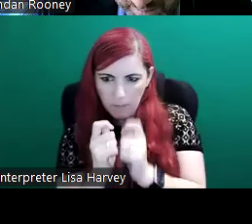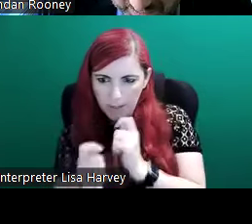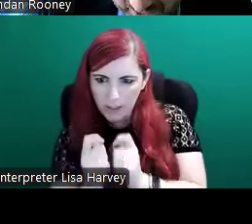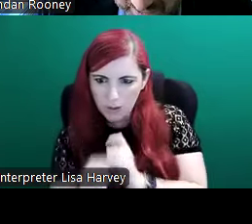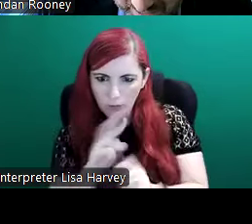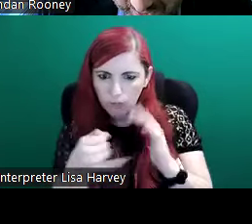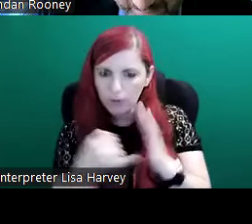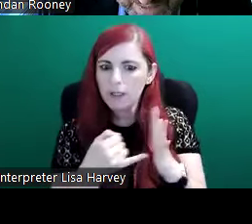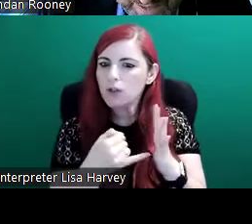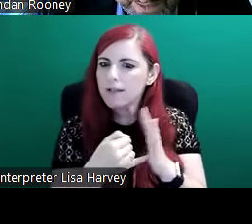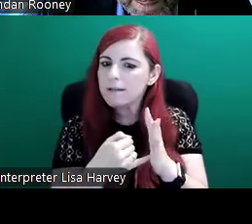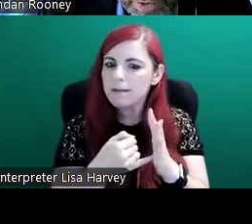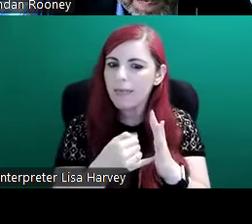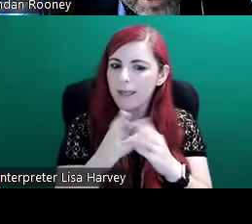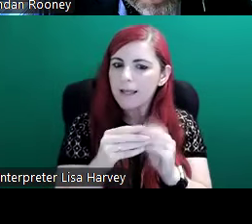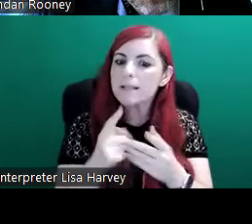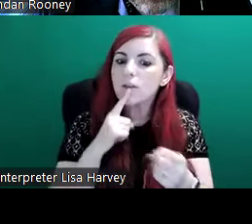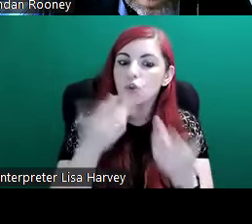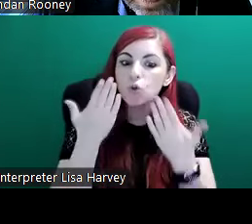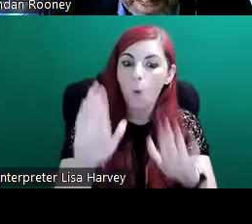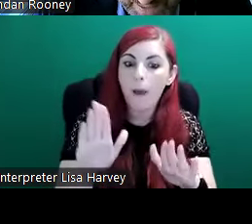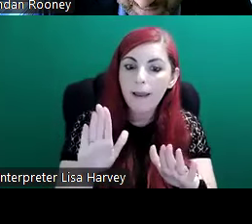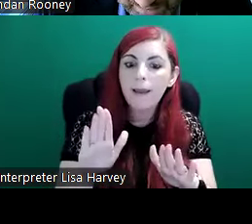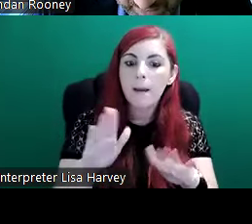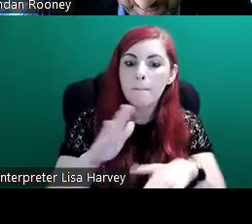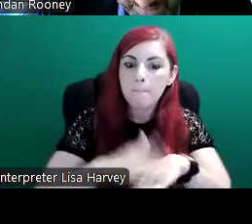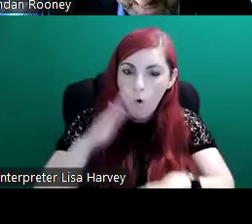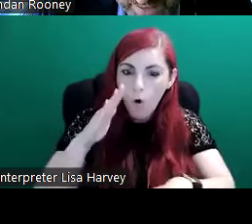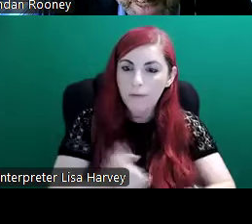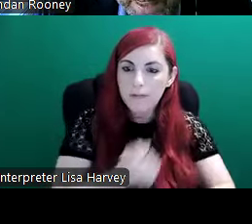compositions and emphasizing their spiritual rather than their narrative character,